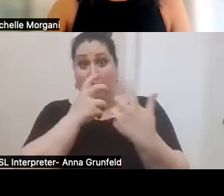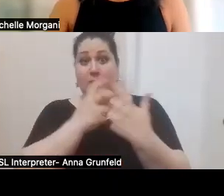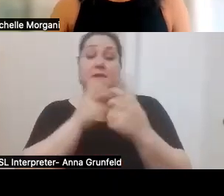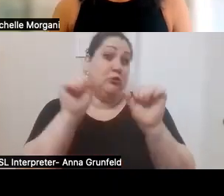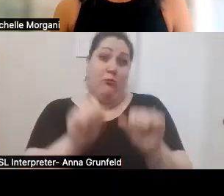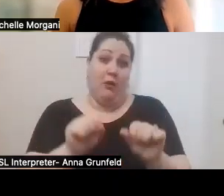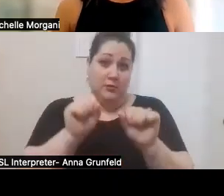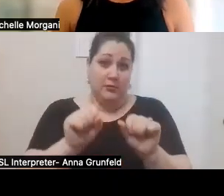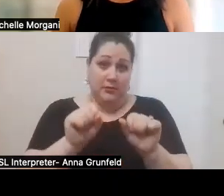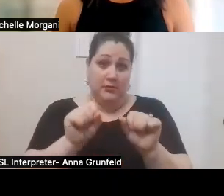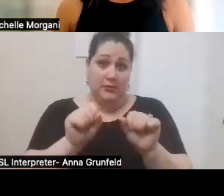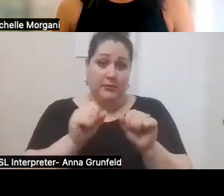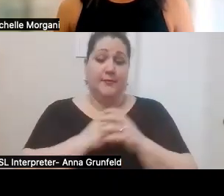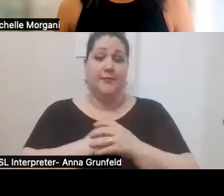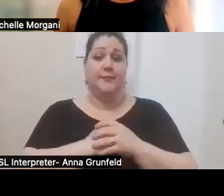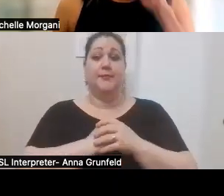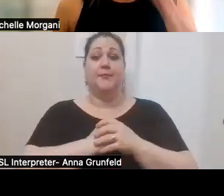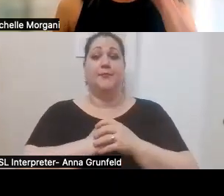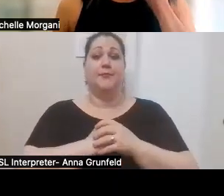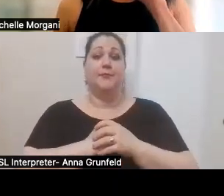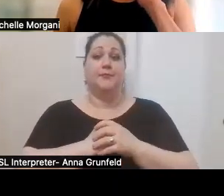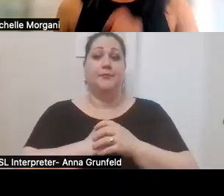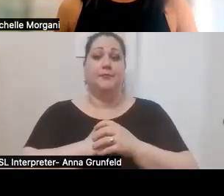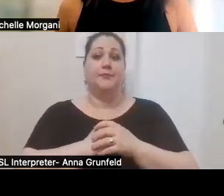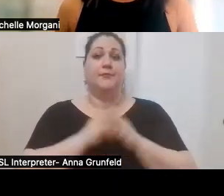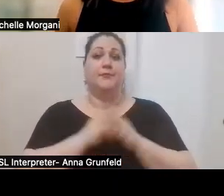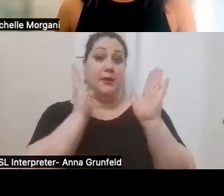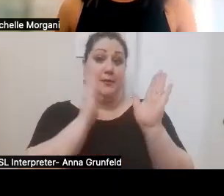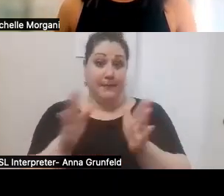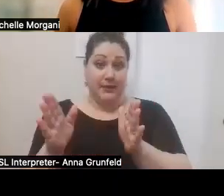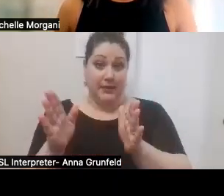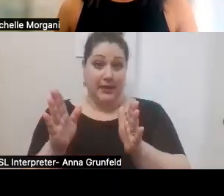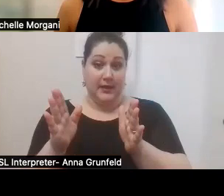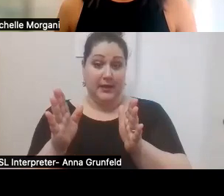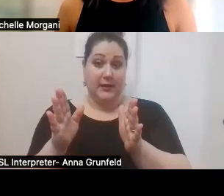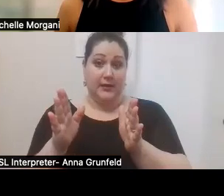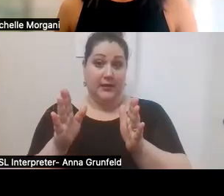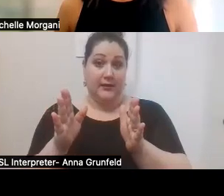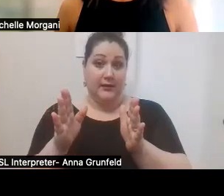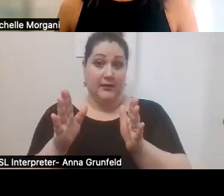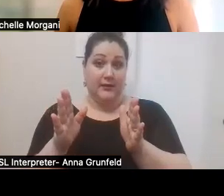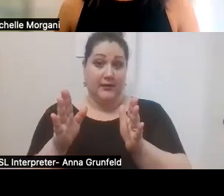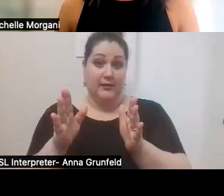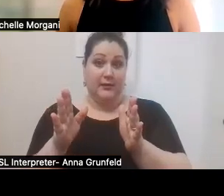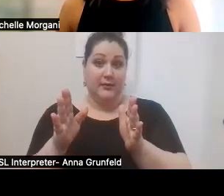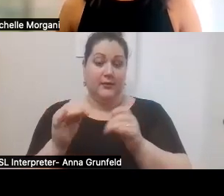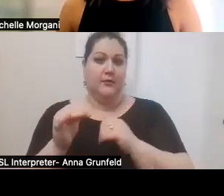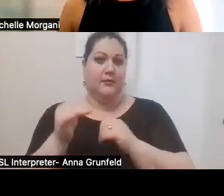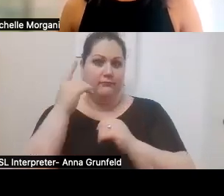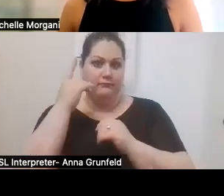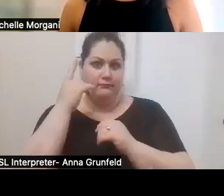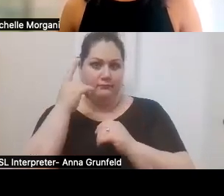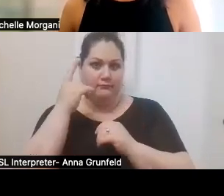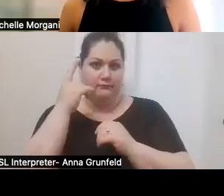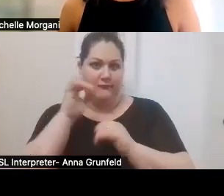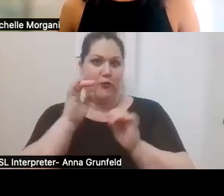And plan for measures that must be taken to protect confidentiality in this circumstance.